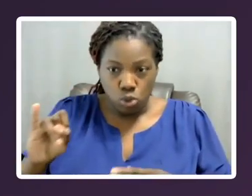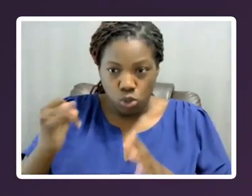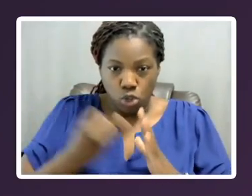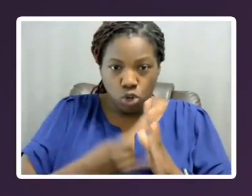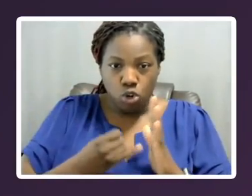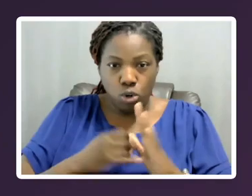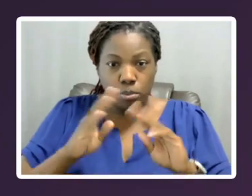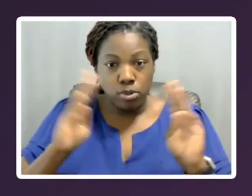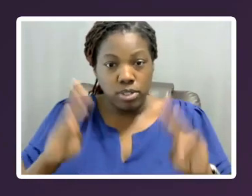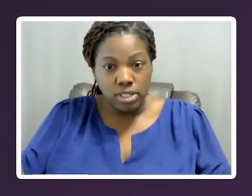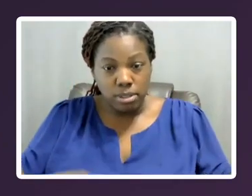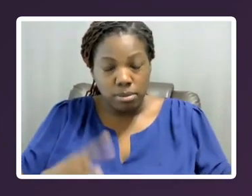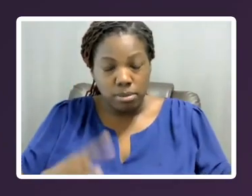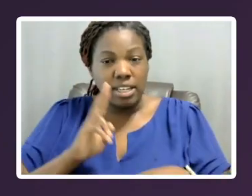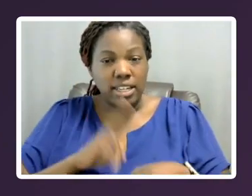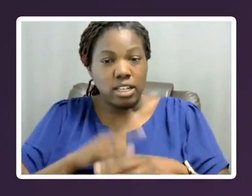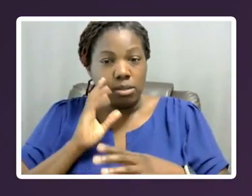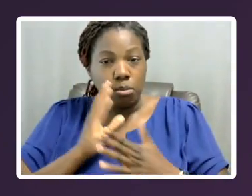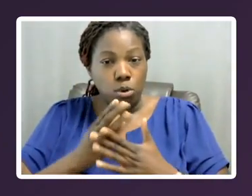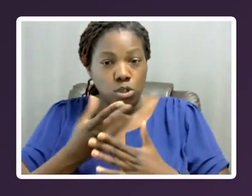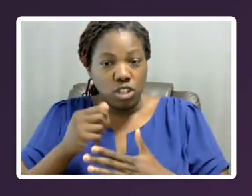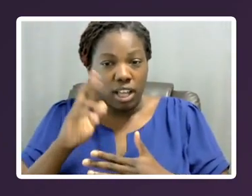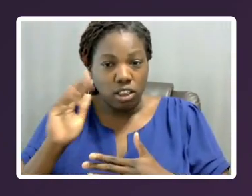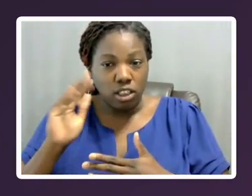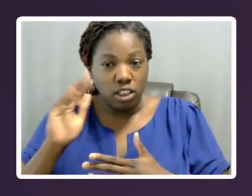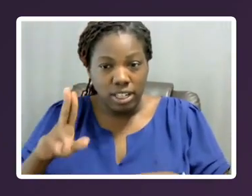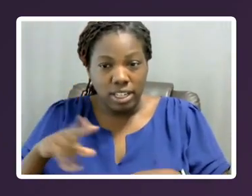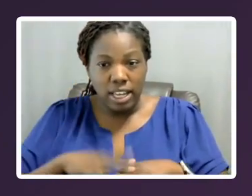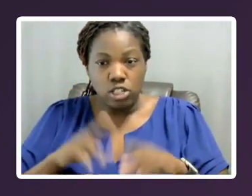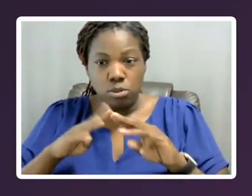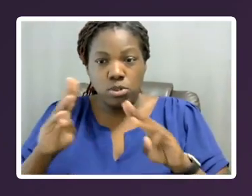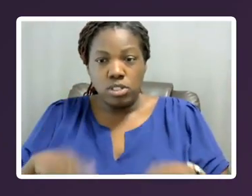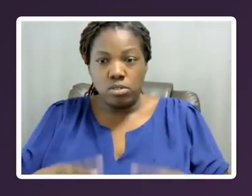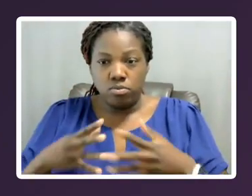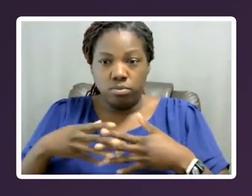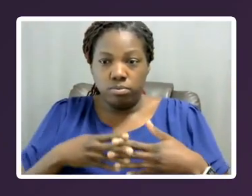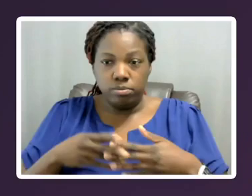Museum of American History, and Smithsonian affiliates in Kansas and Kentucky.